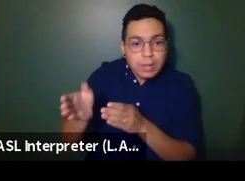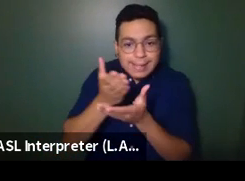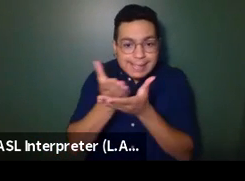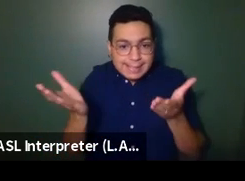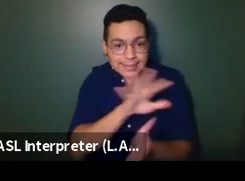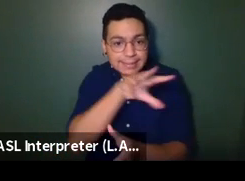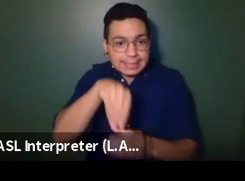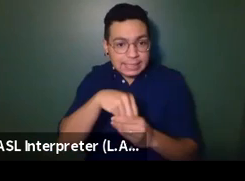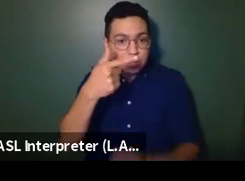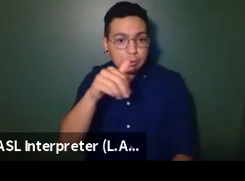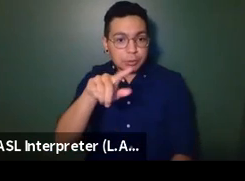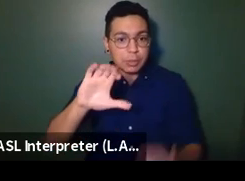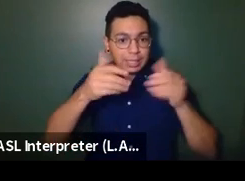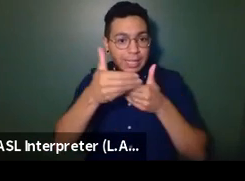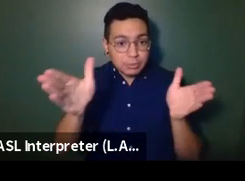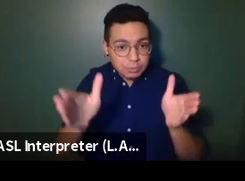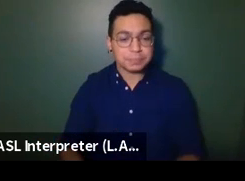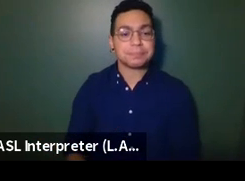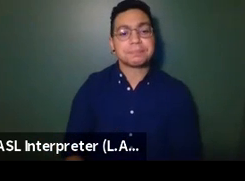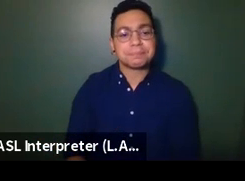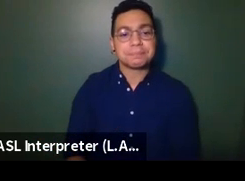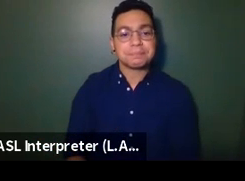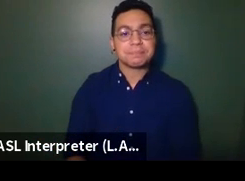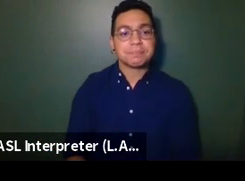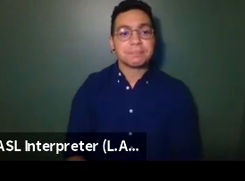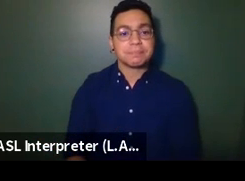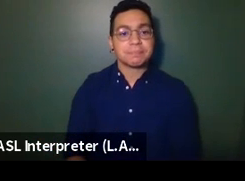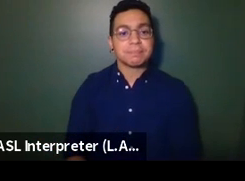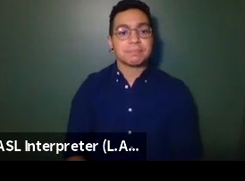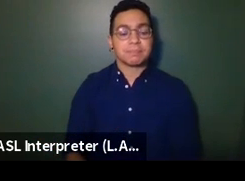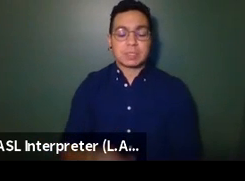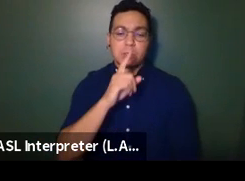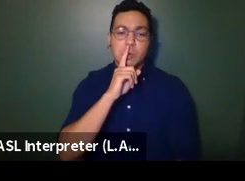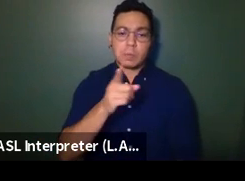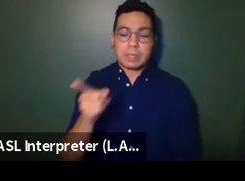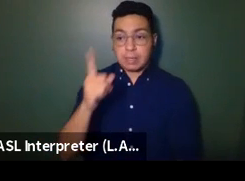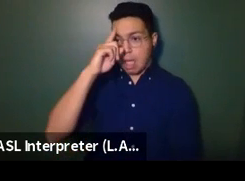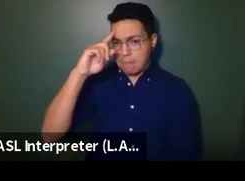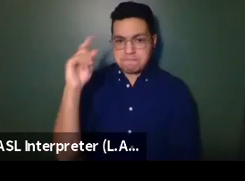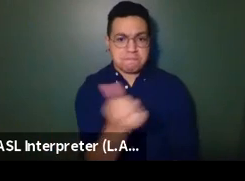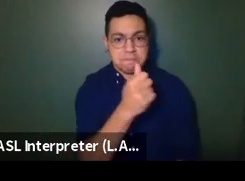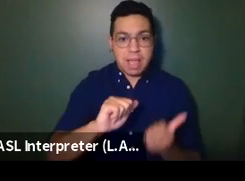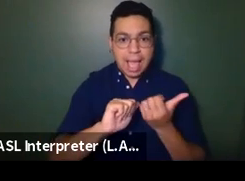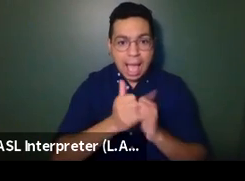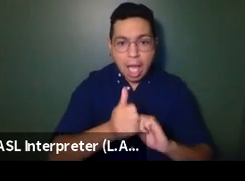Katherine Livick - ESD 112: Google Classroom and it's, you know, it's very much up to you how you do that. But I'm going to show you some options.